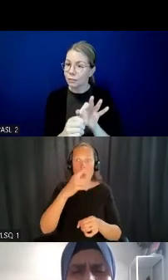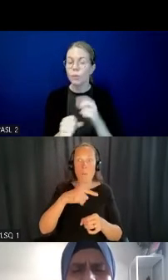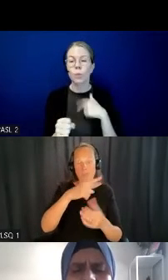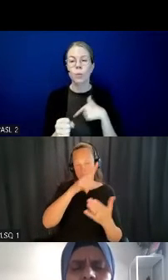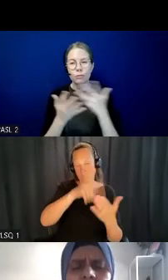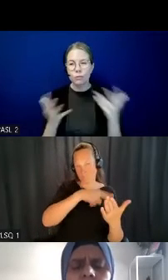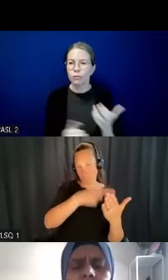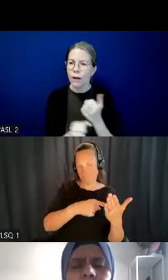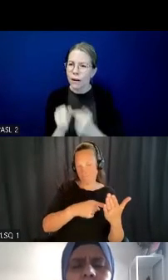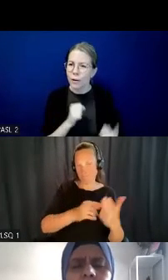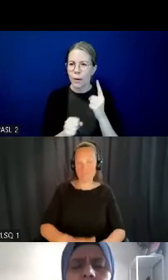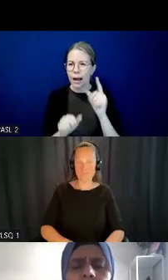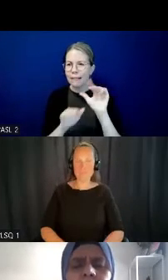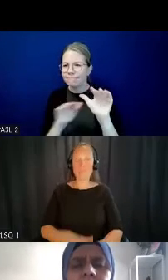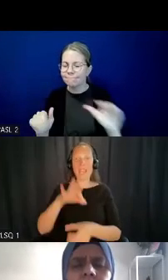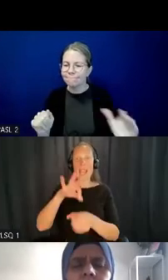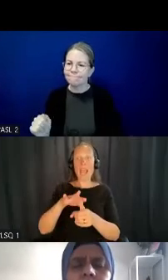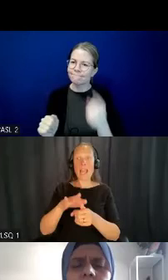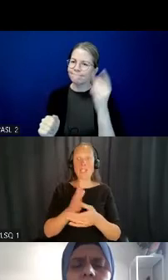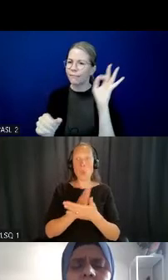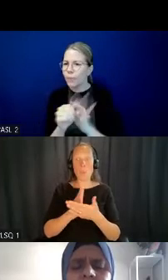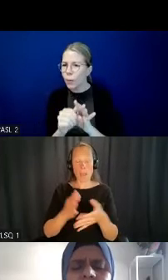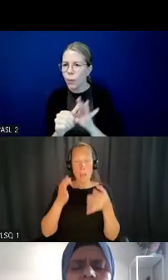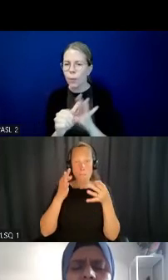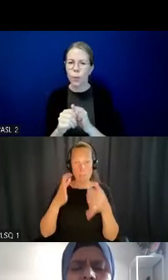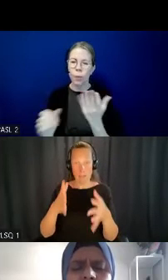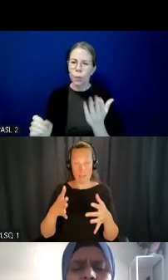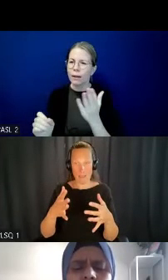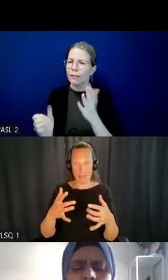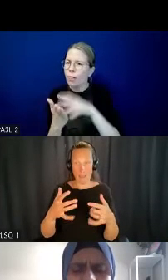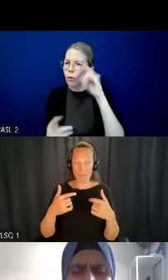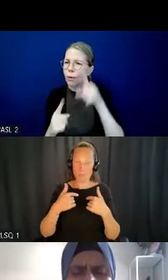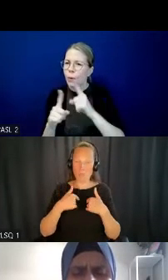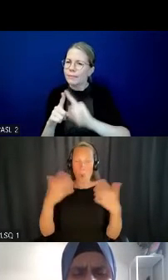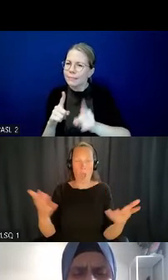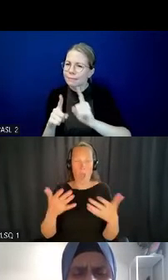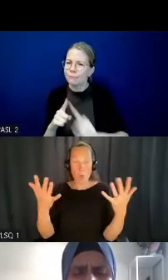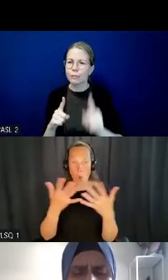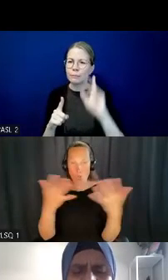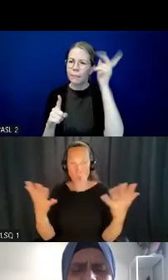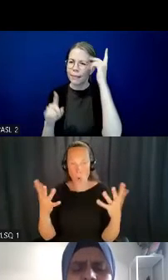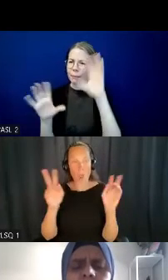GET TO KNOW THE PLATFORMS. LOOK AT WHO IS SAYING WHAT ABOUT THE CANADA DISABILITY BENEFIT, BECAUSE